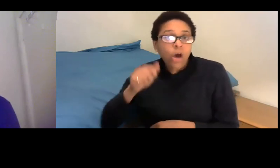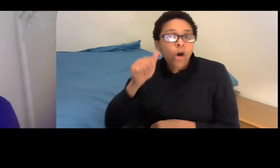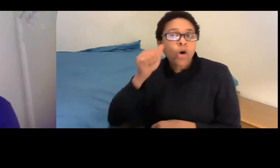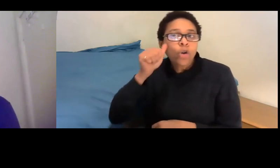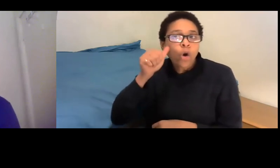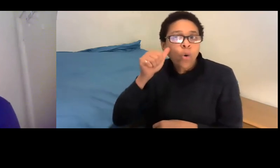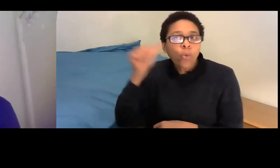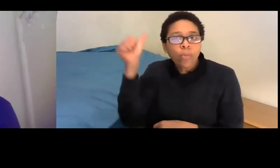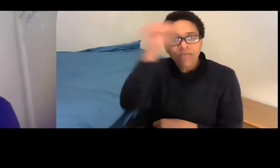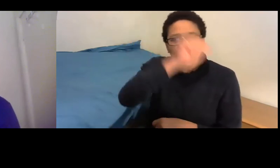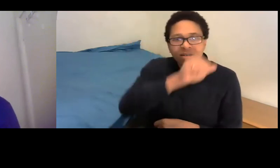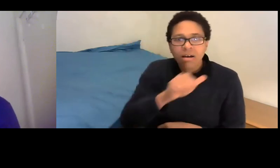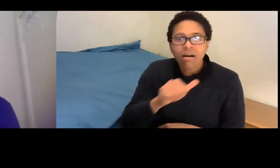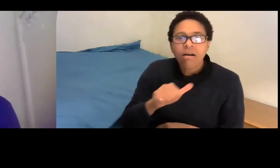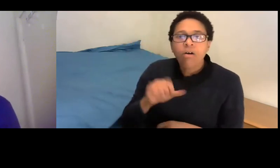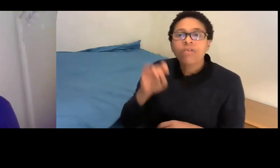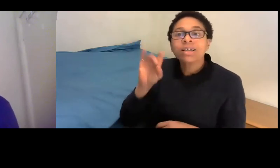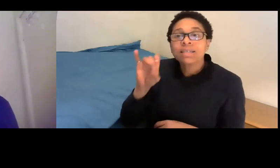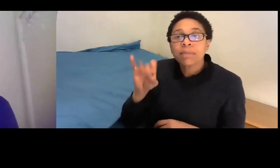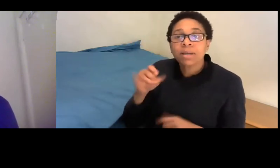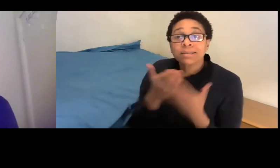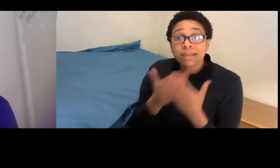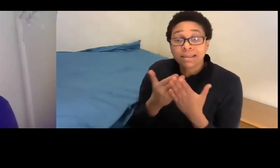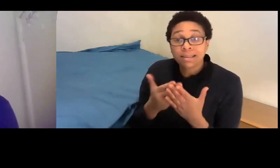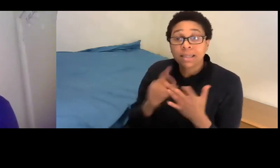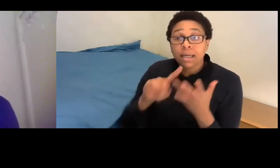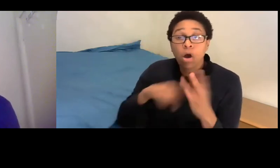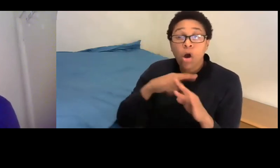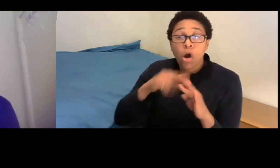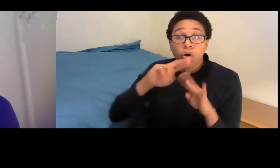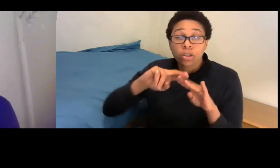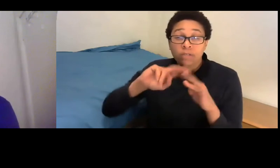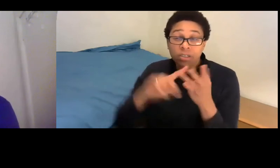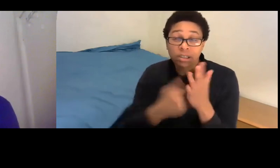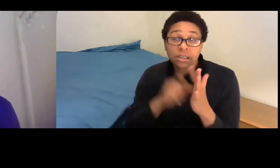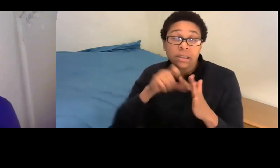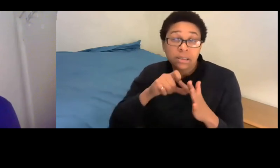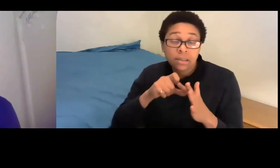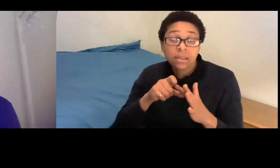Studies at Oxford. And you know, he, he's seen as a reformist